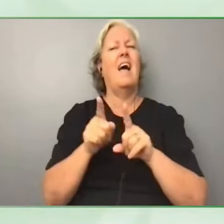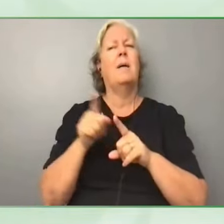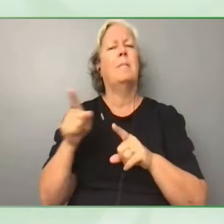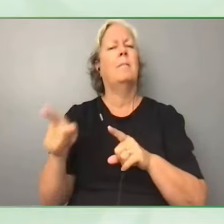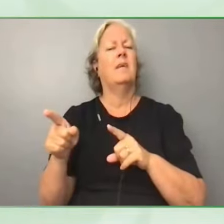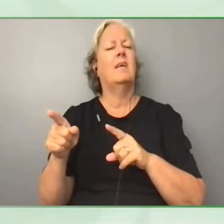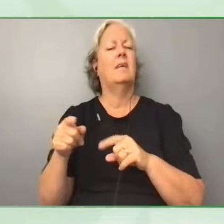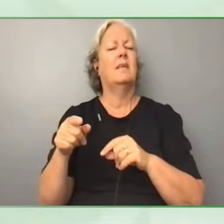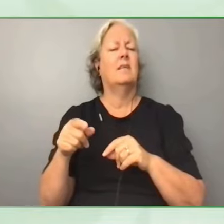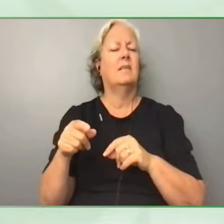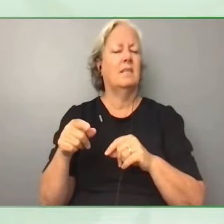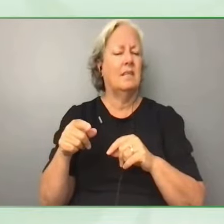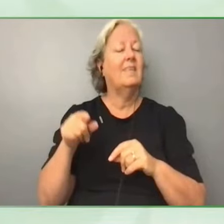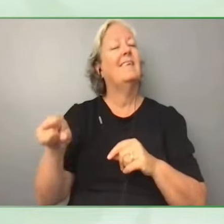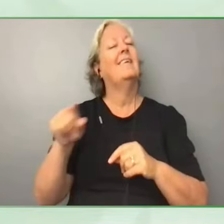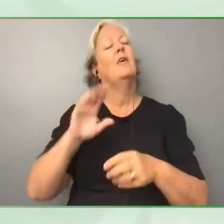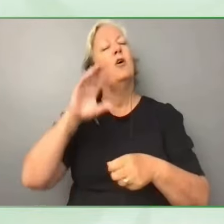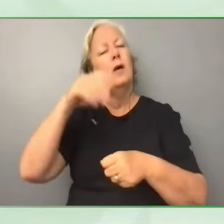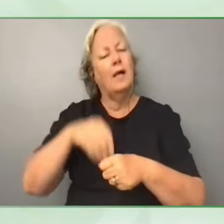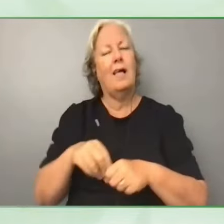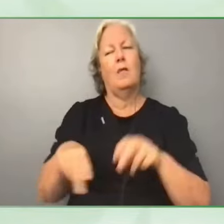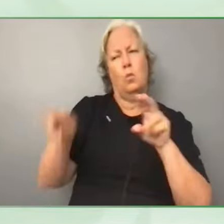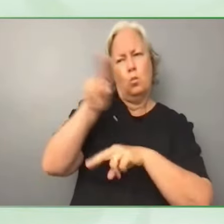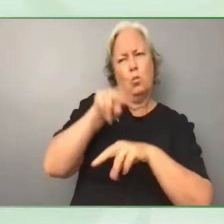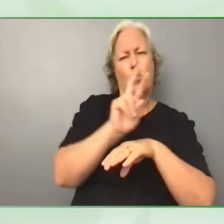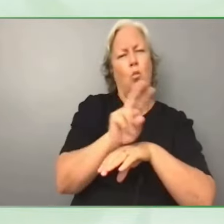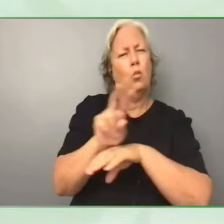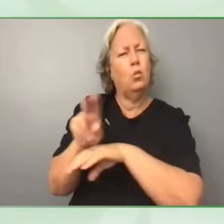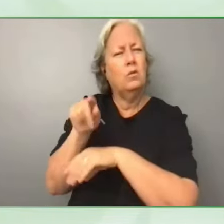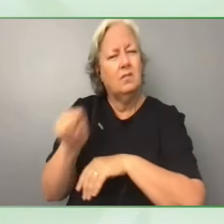of monitoring, and I'd like to say that in Moldova we succeeded